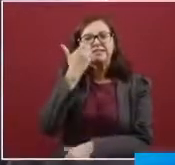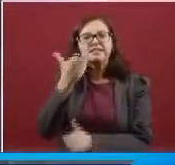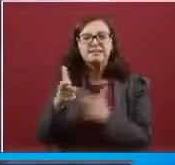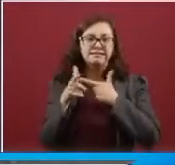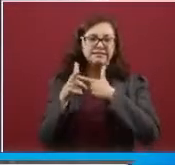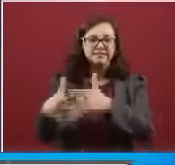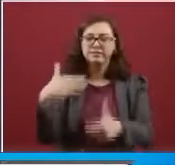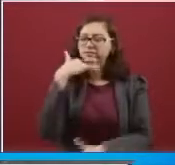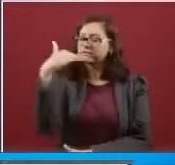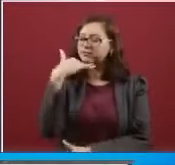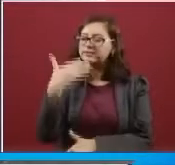5. Odebrecht case